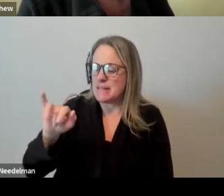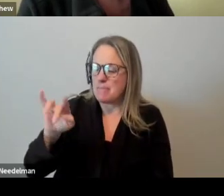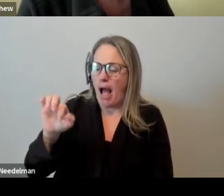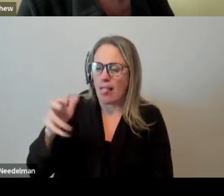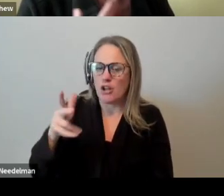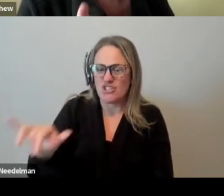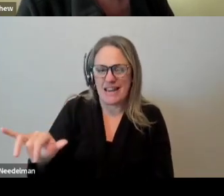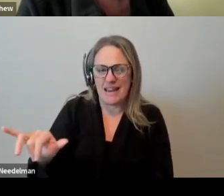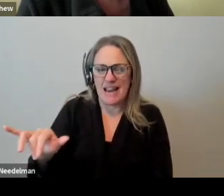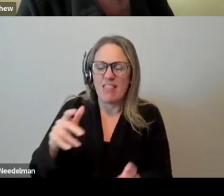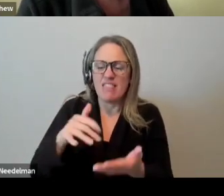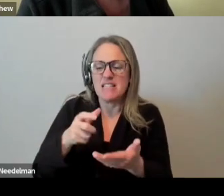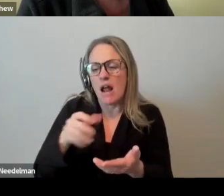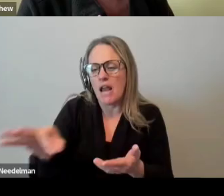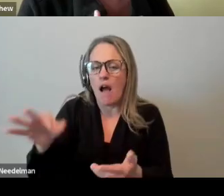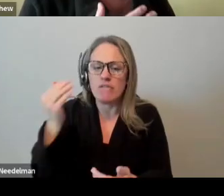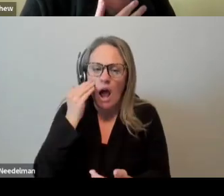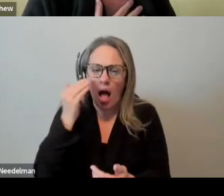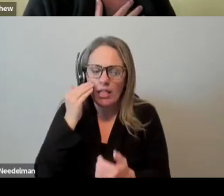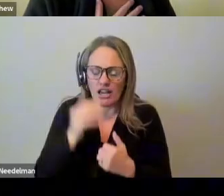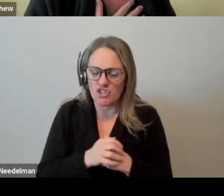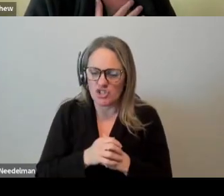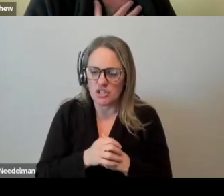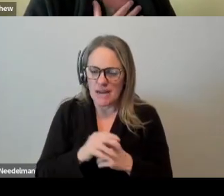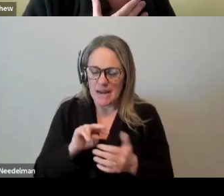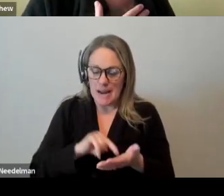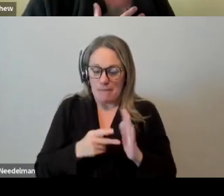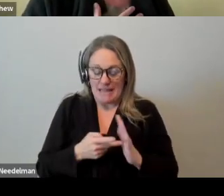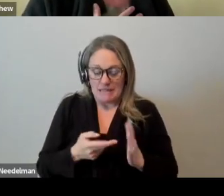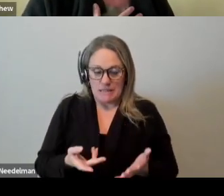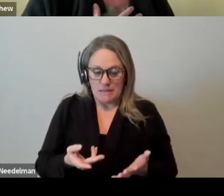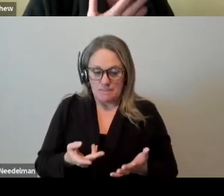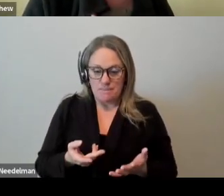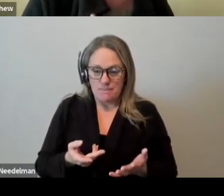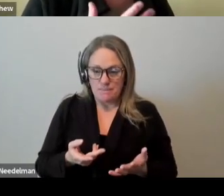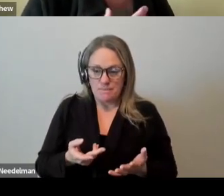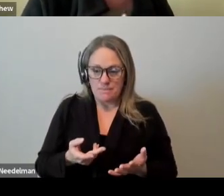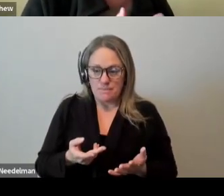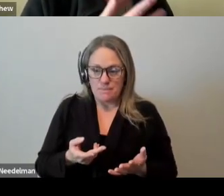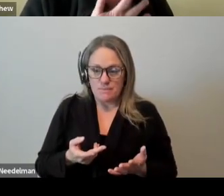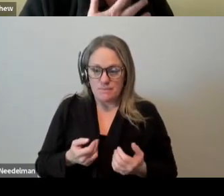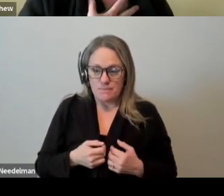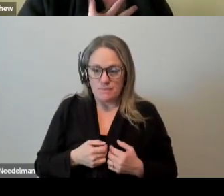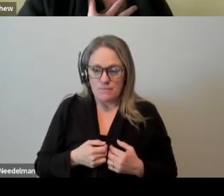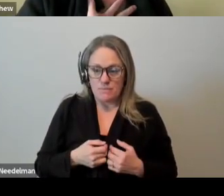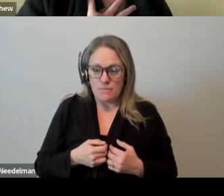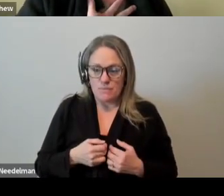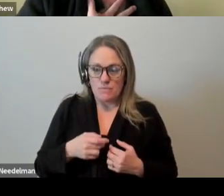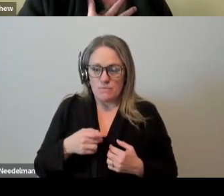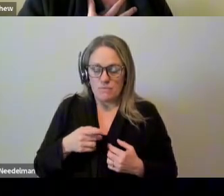and epistemic justice is if you're being like a lot like you're being given your due